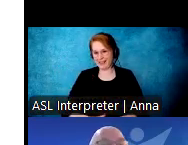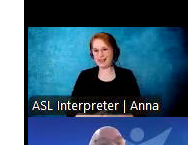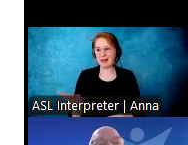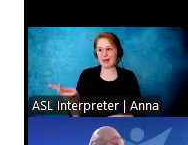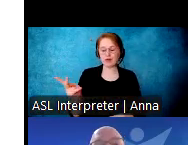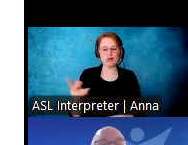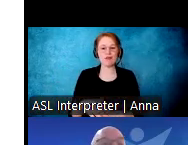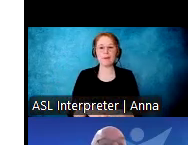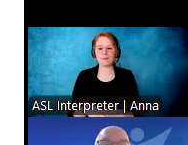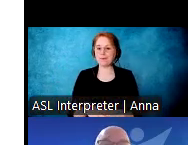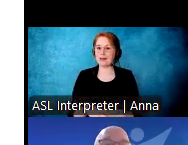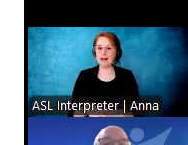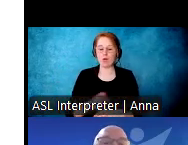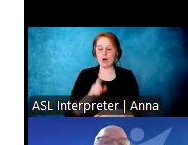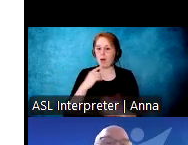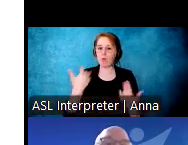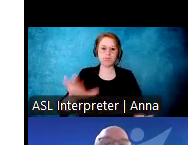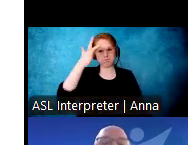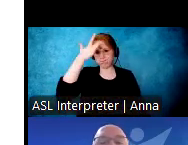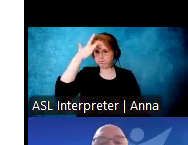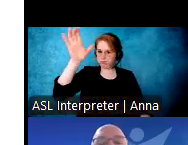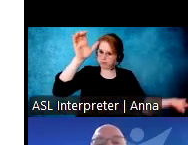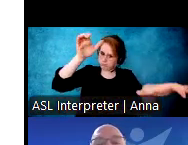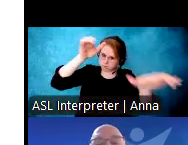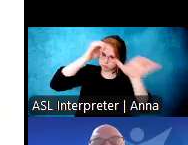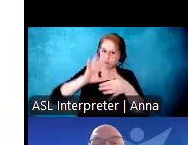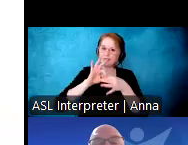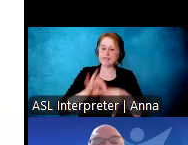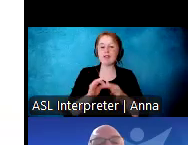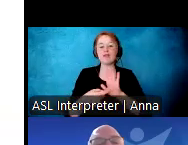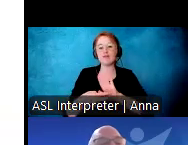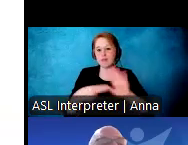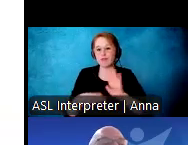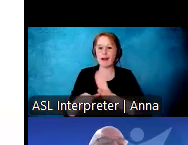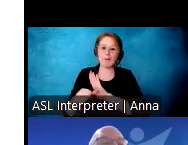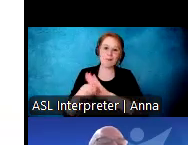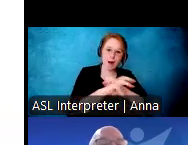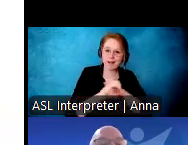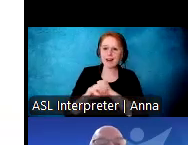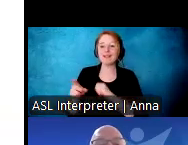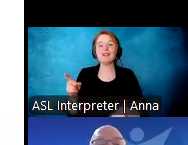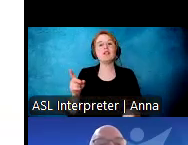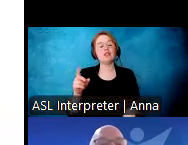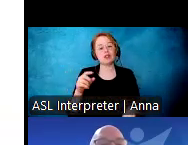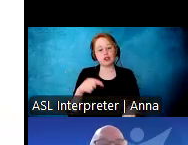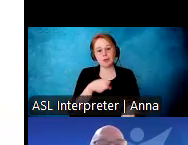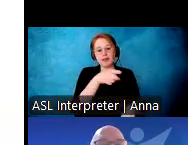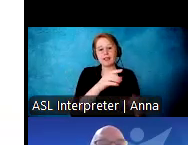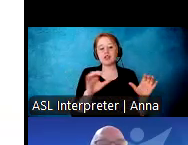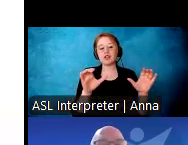the great genius around our marketing and our branding to place. So we'll be talking about our certified direct care professional.